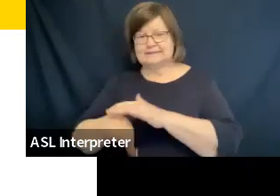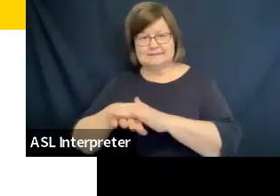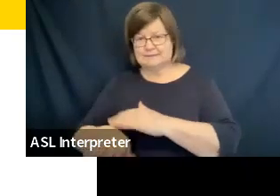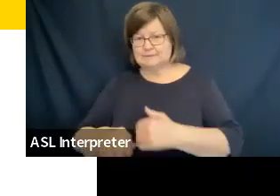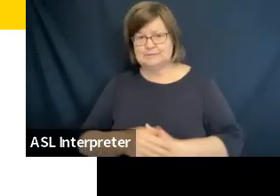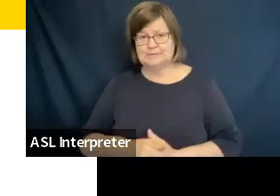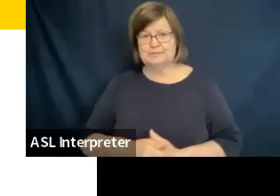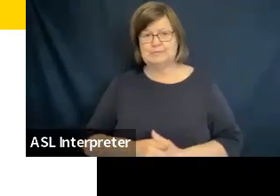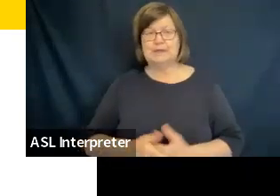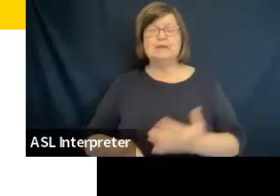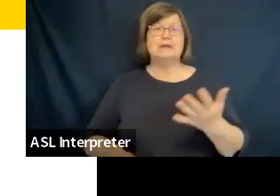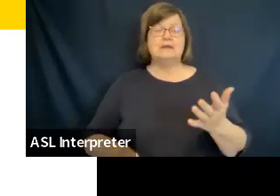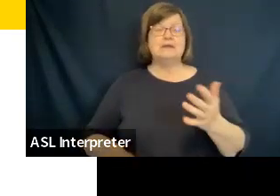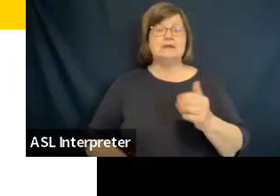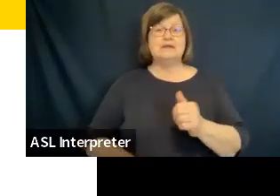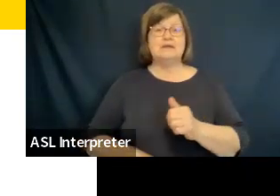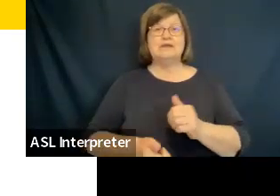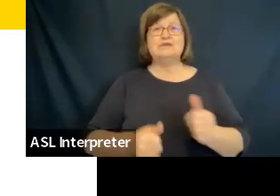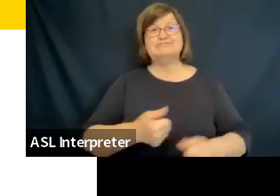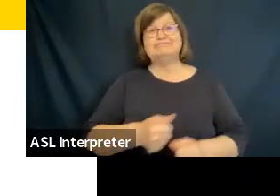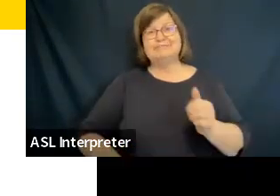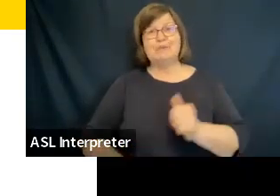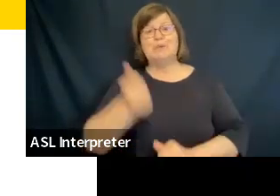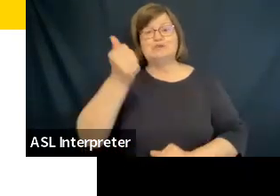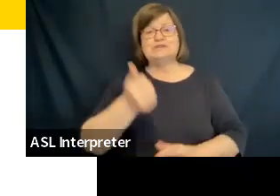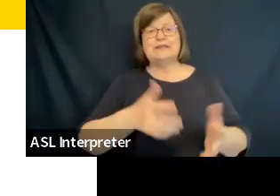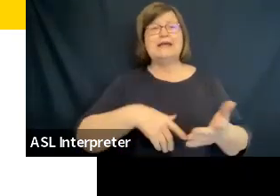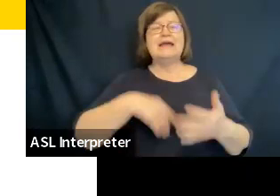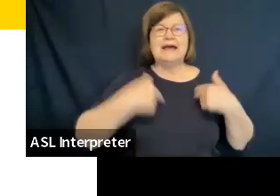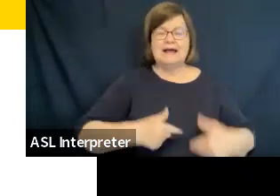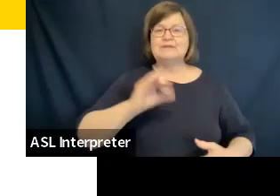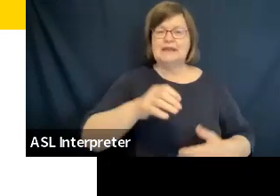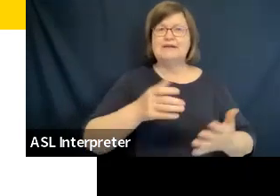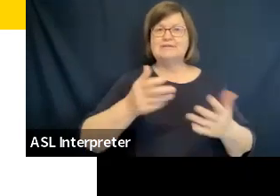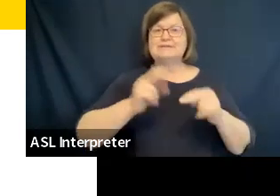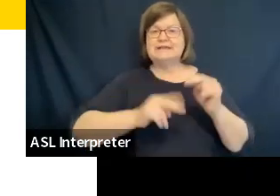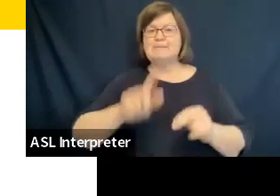And overall report recommendations included that healthcare facilities must recognize that people